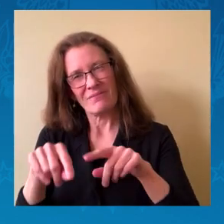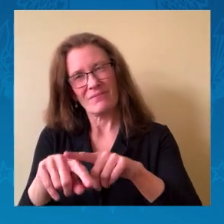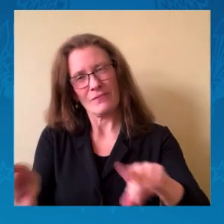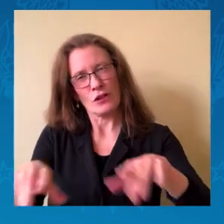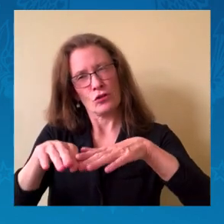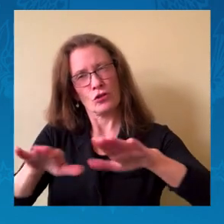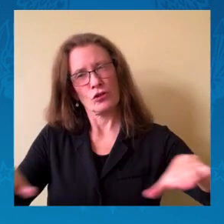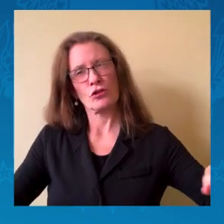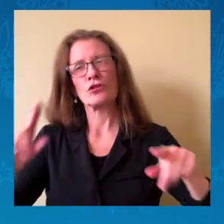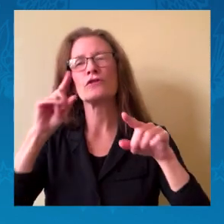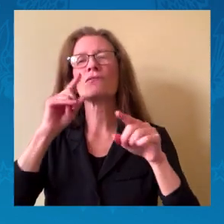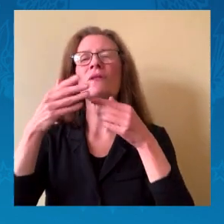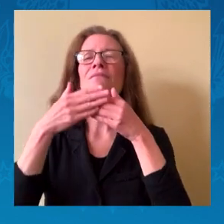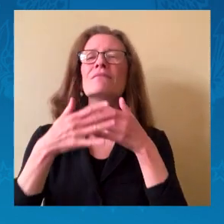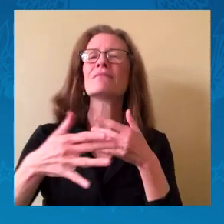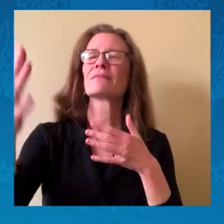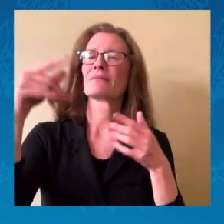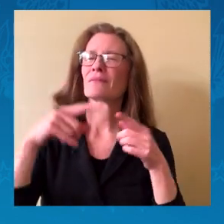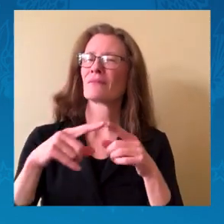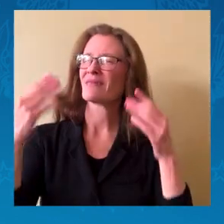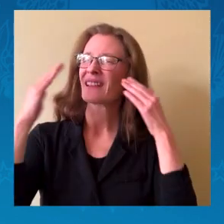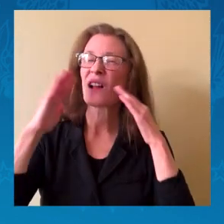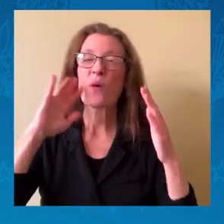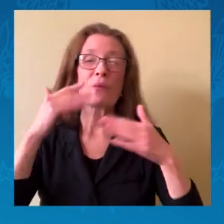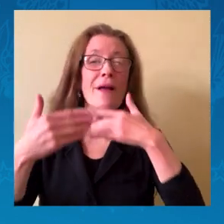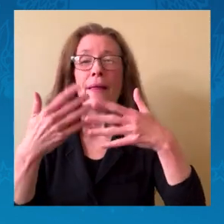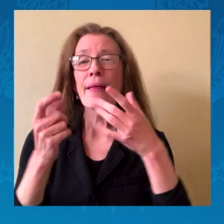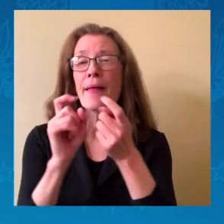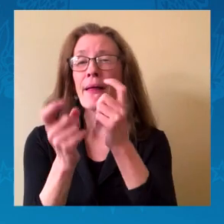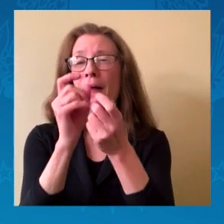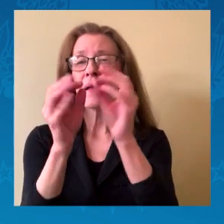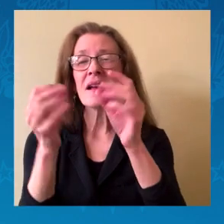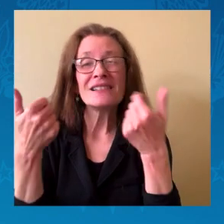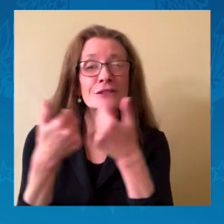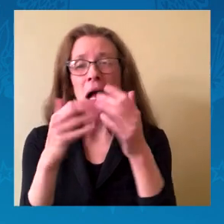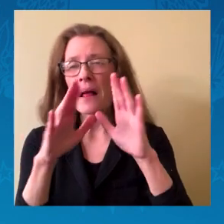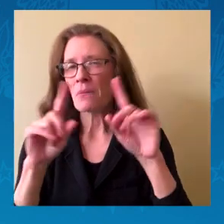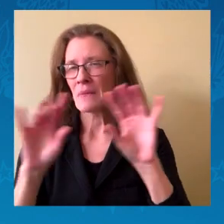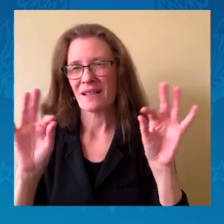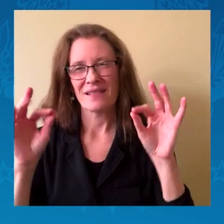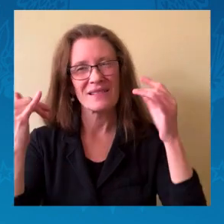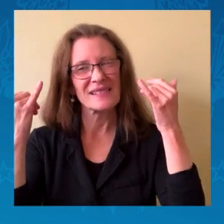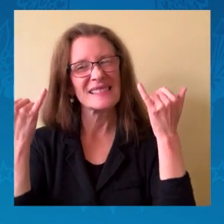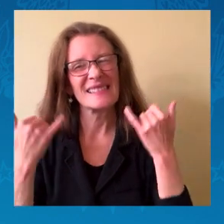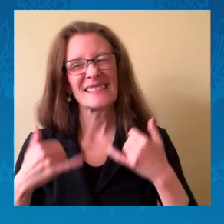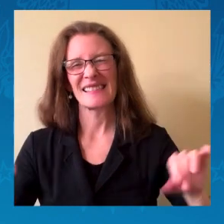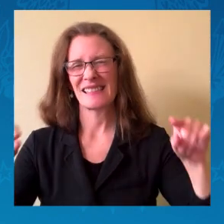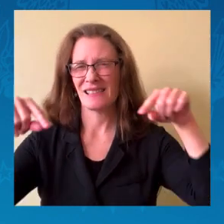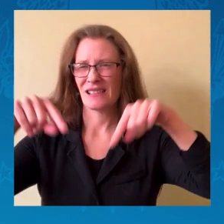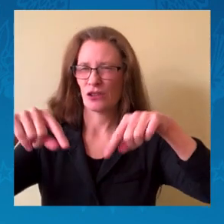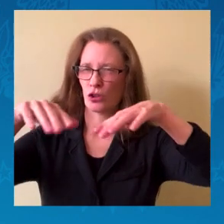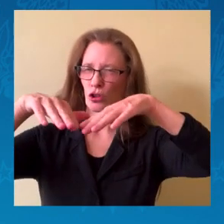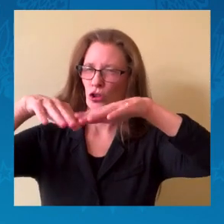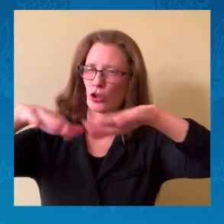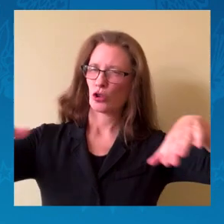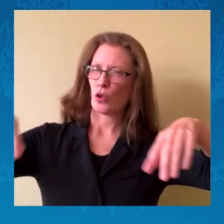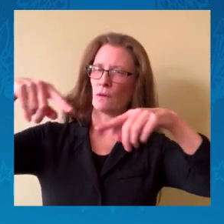within our educational system for all children to be able to have that opportunity to open their eyes